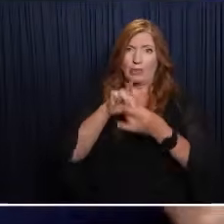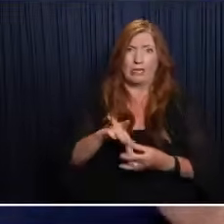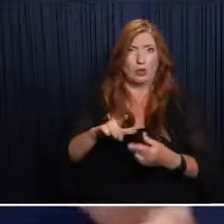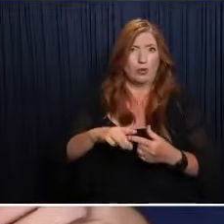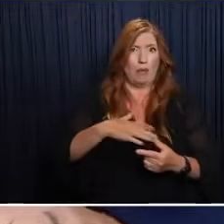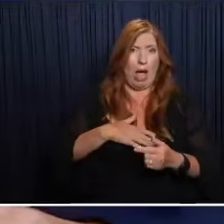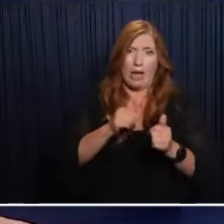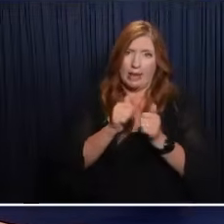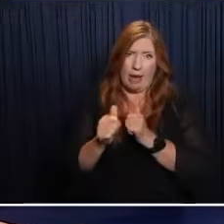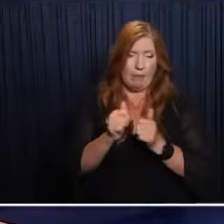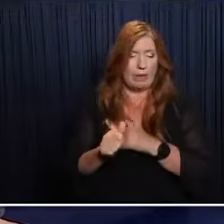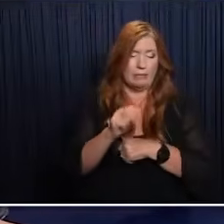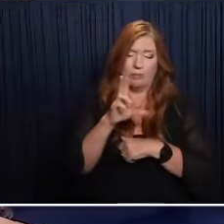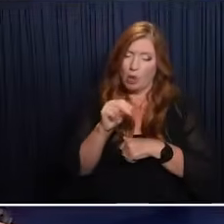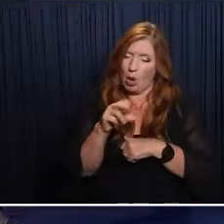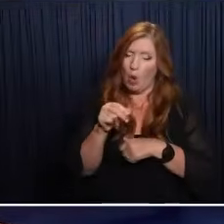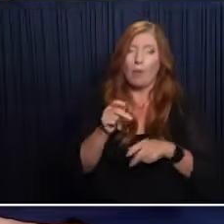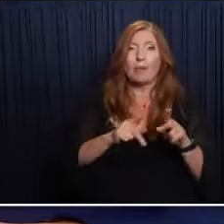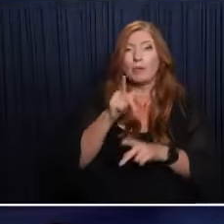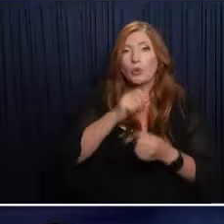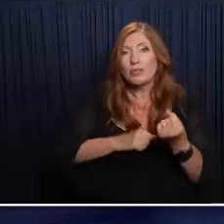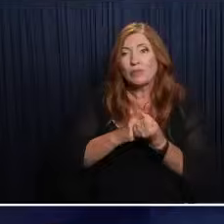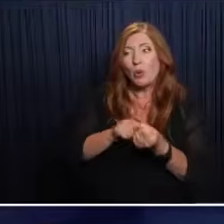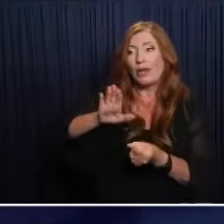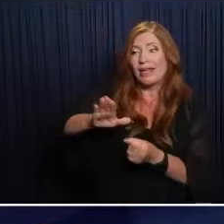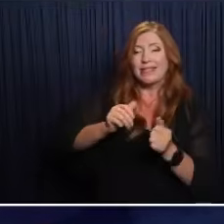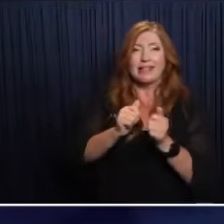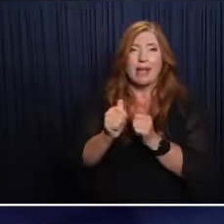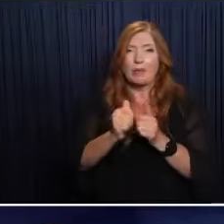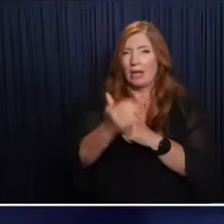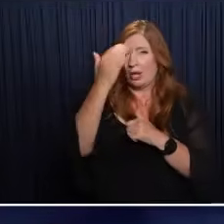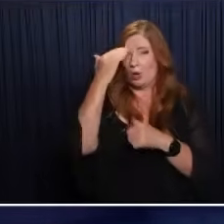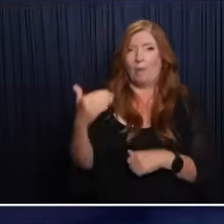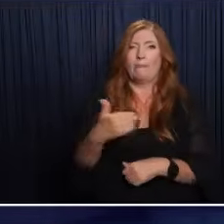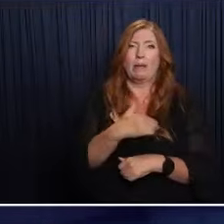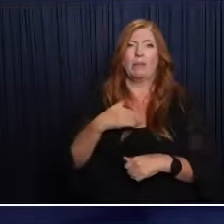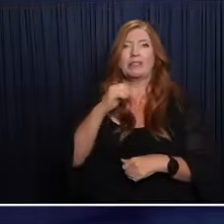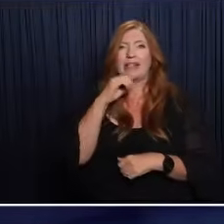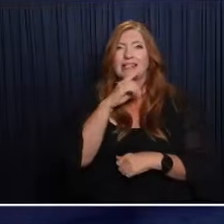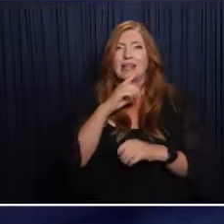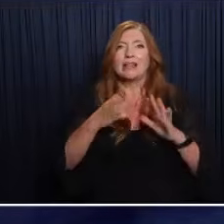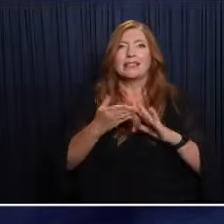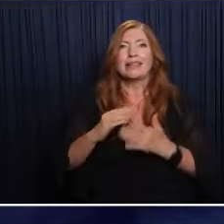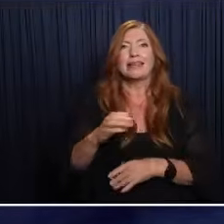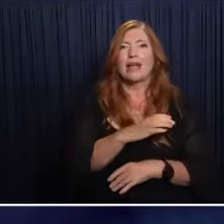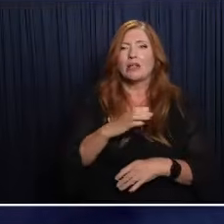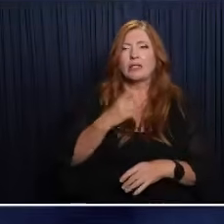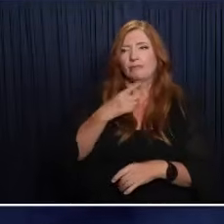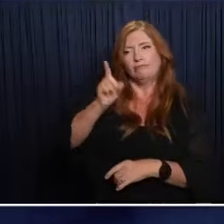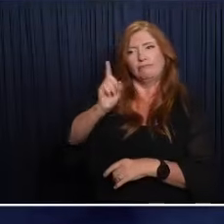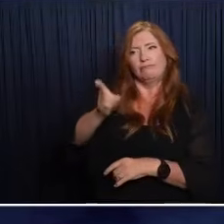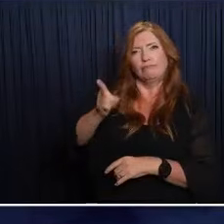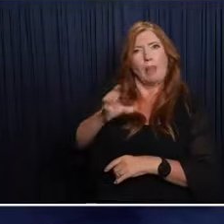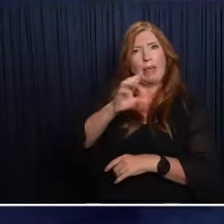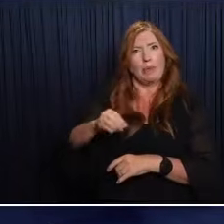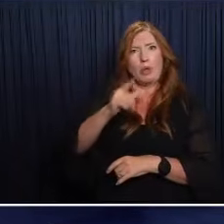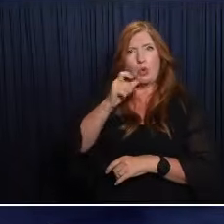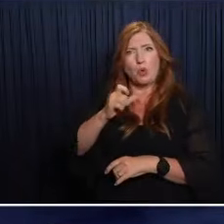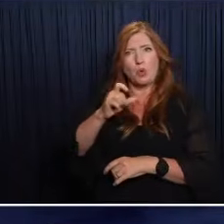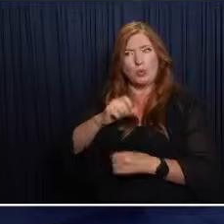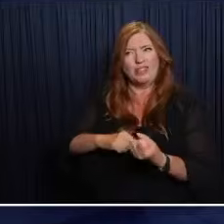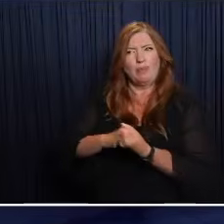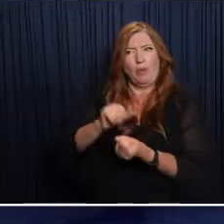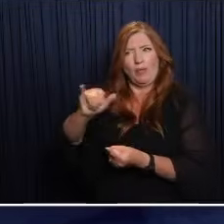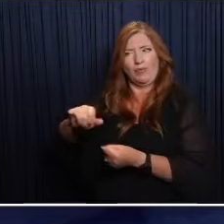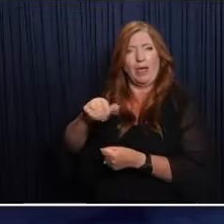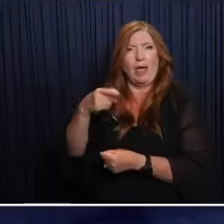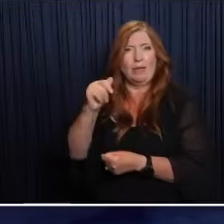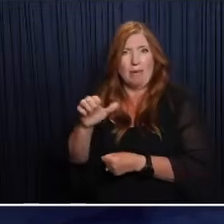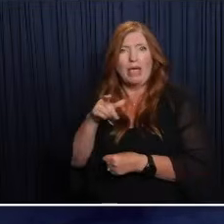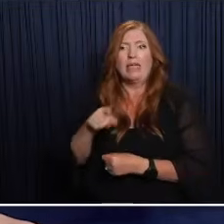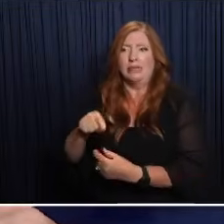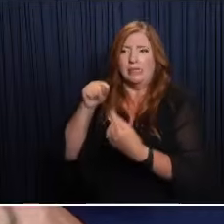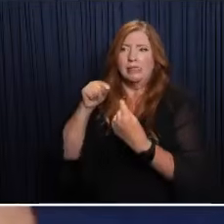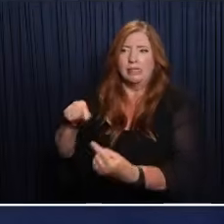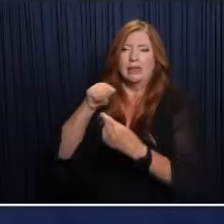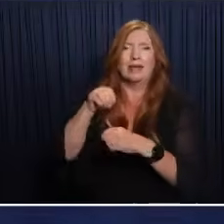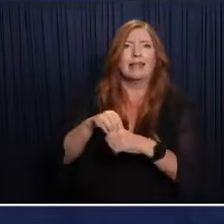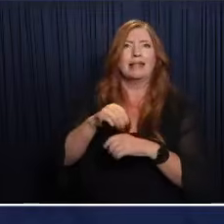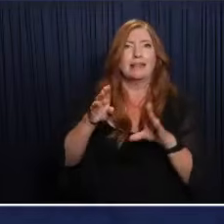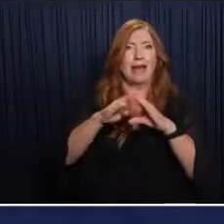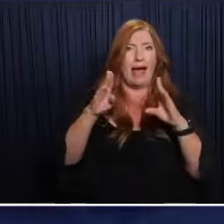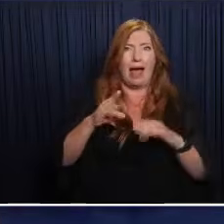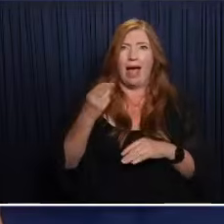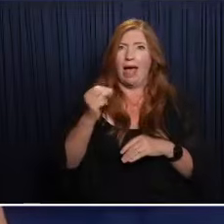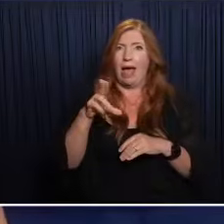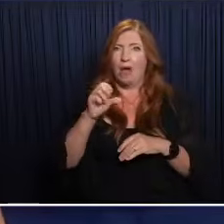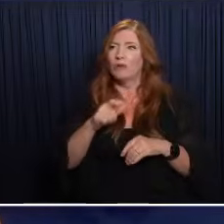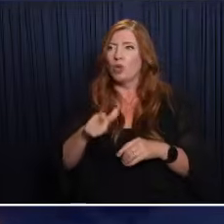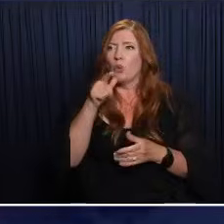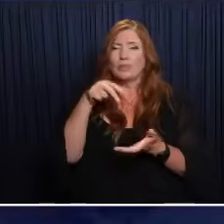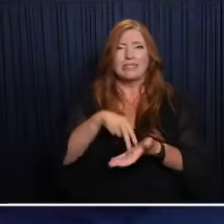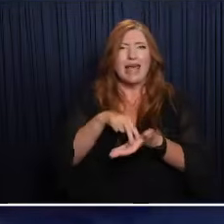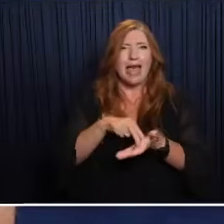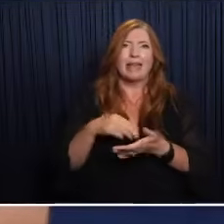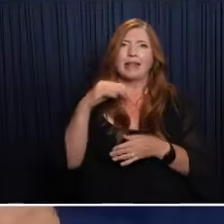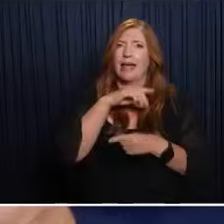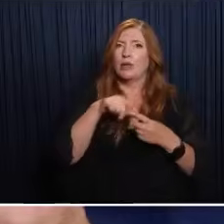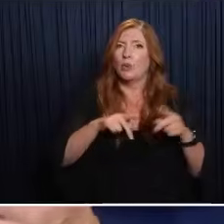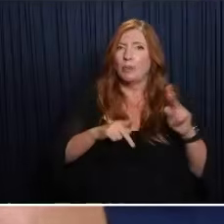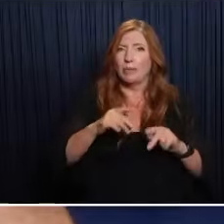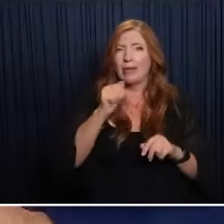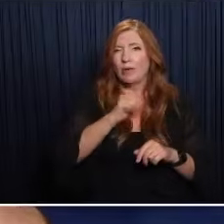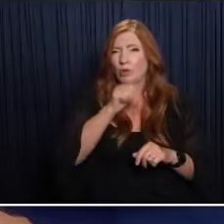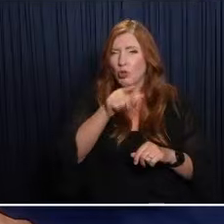SECONDS?